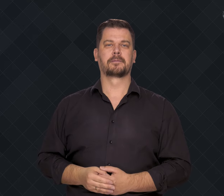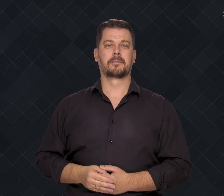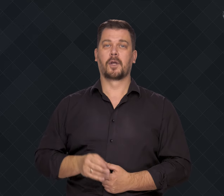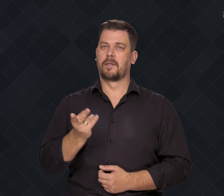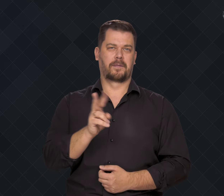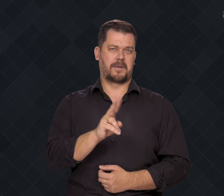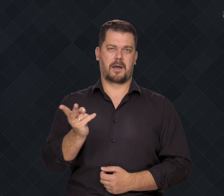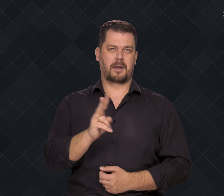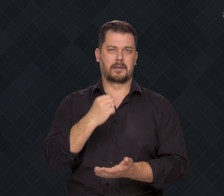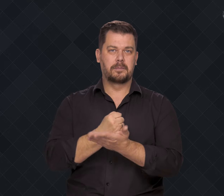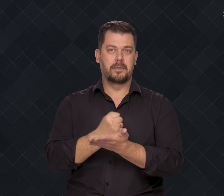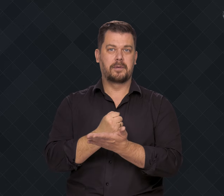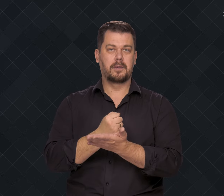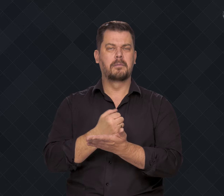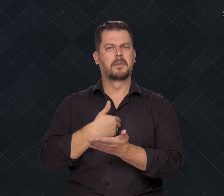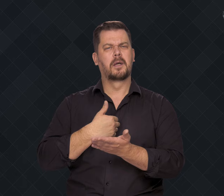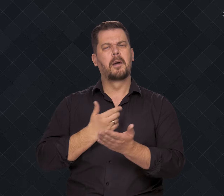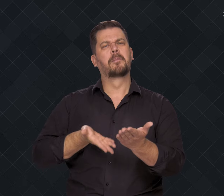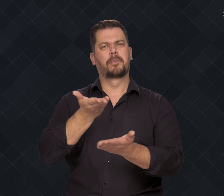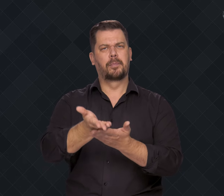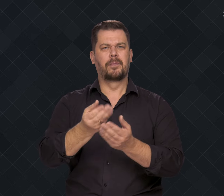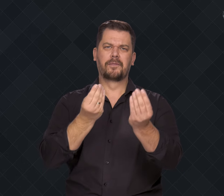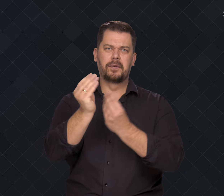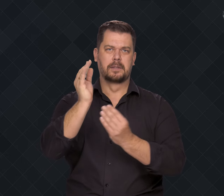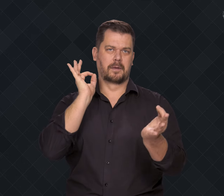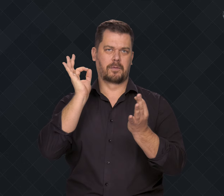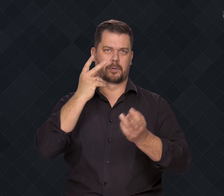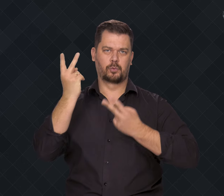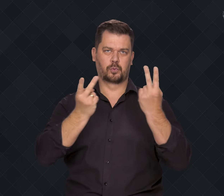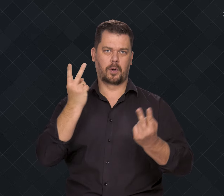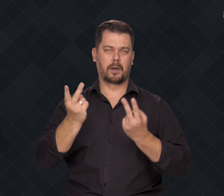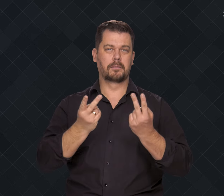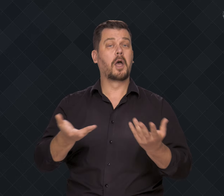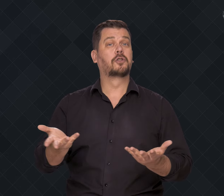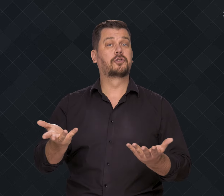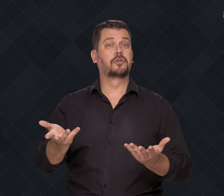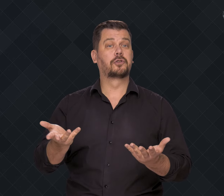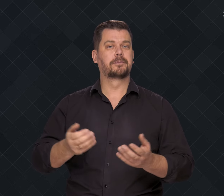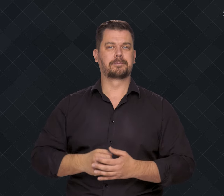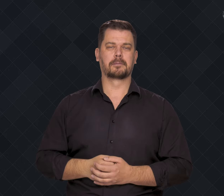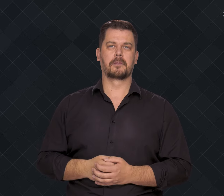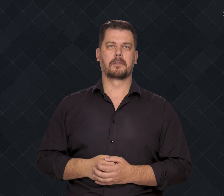In both cases, we encourage you to seek more information. But where?